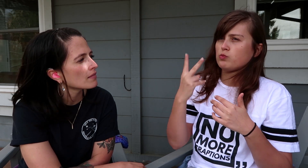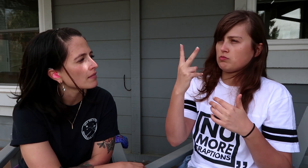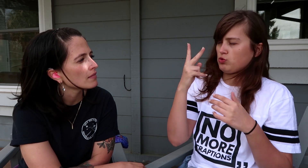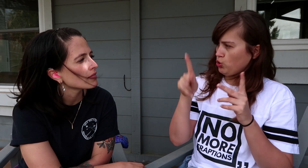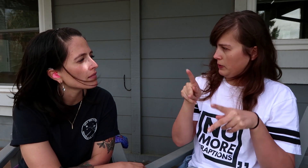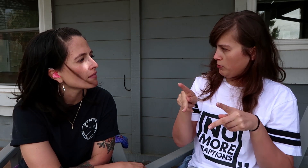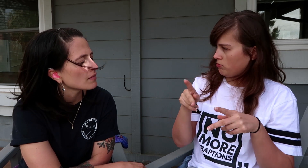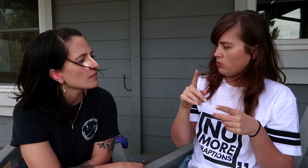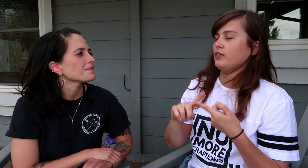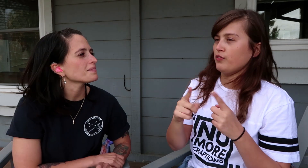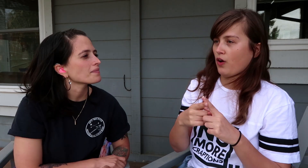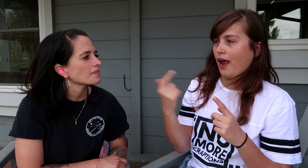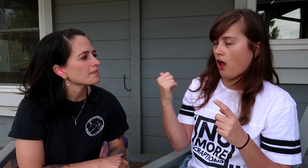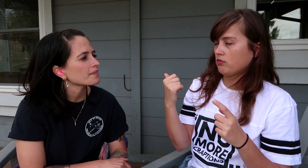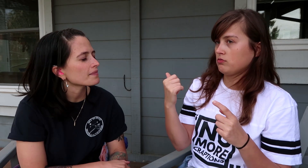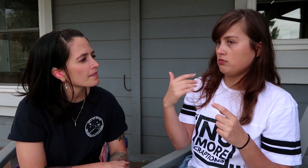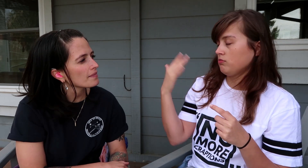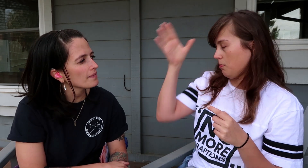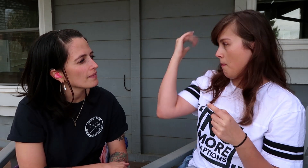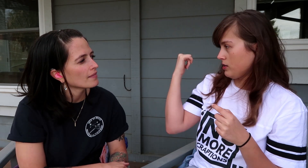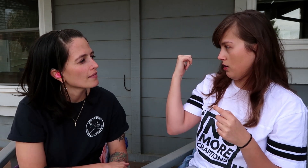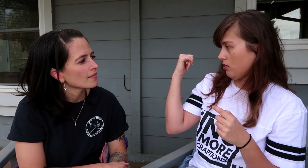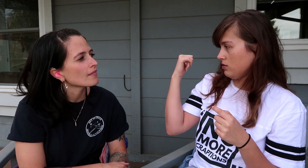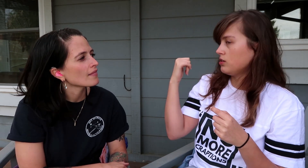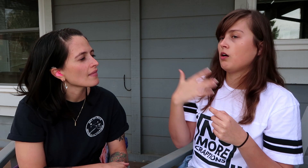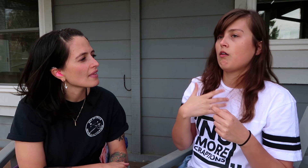There were two people I could understand, a friend and my dad.